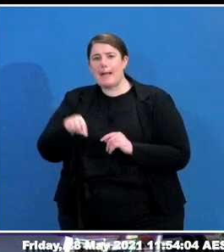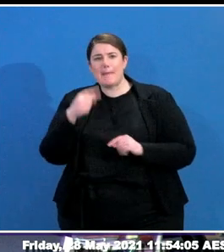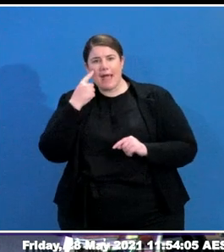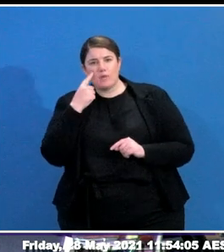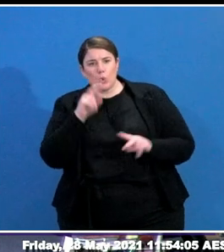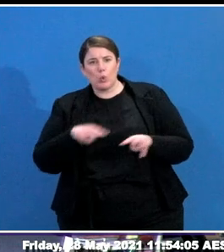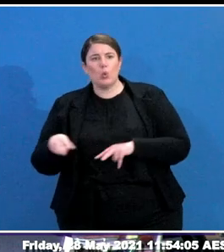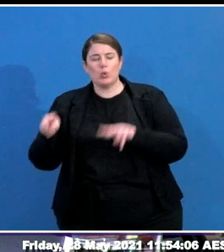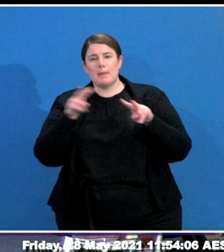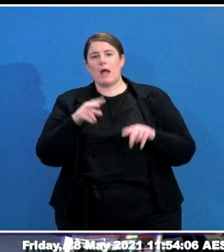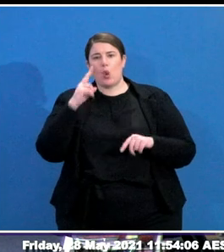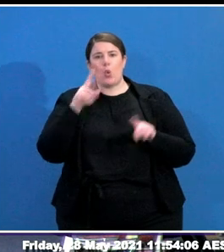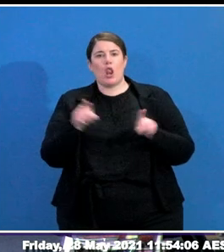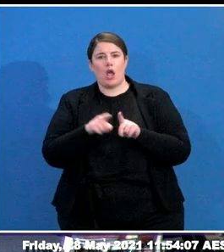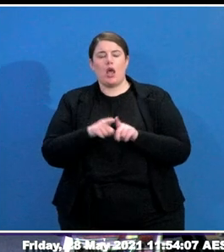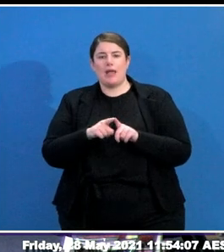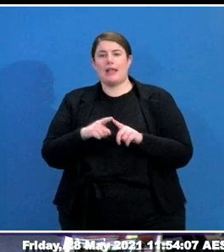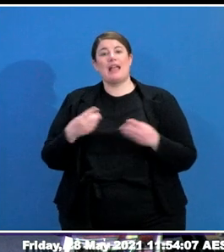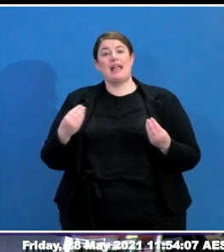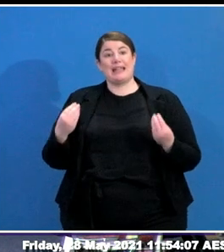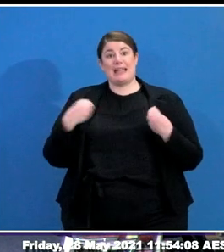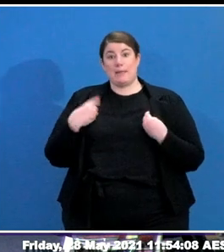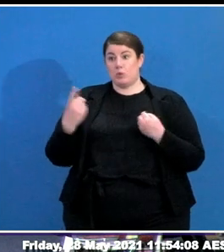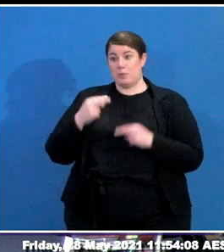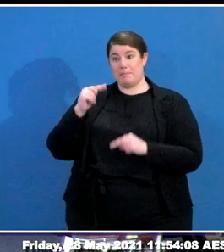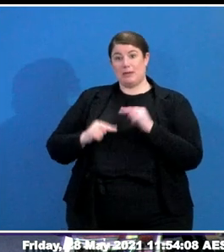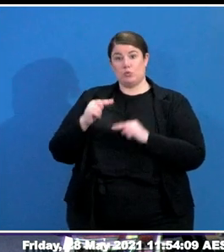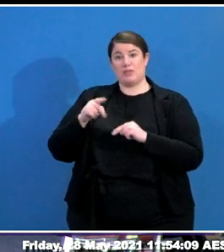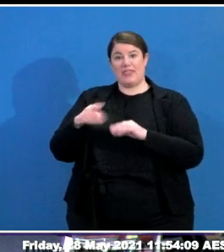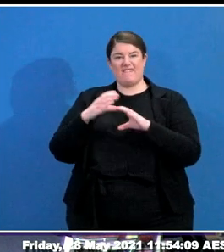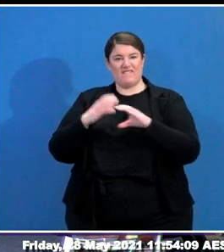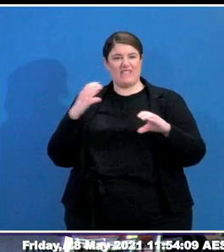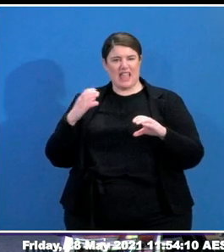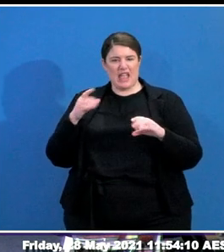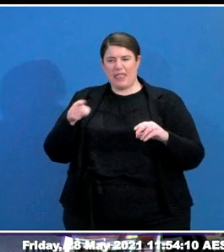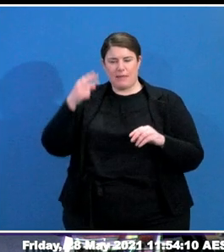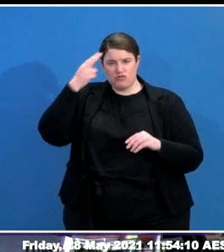probably require the company that built the van, whatever brand it is, to also